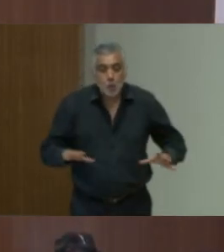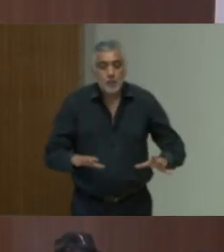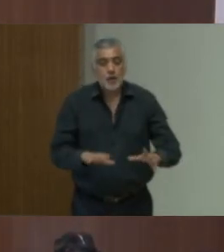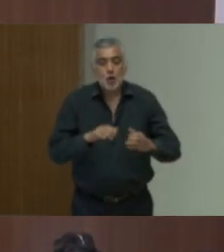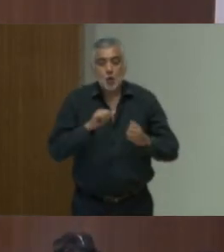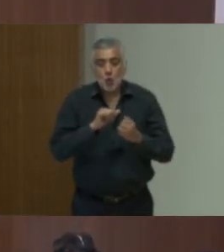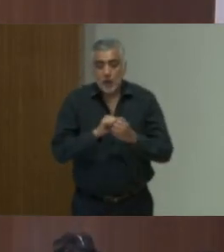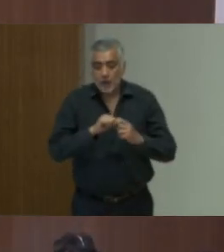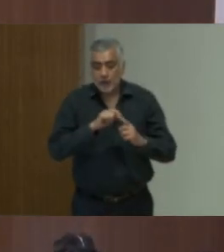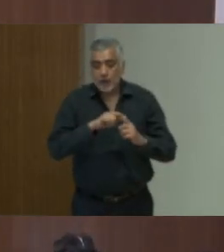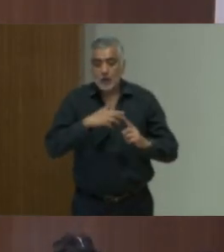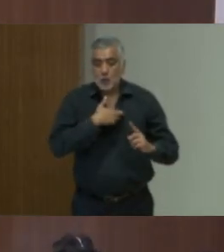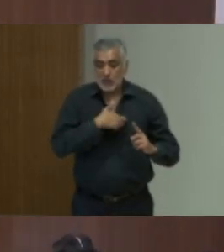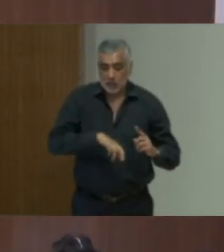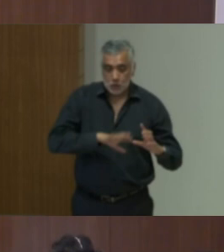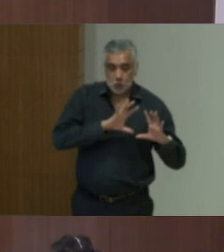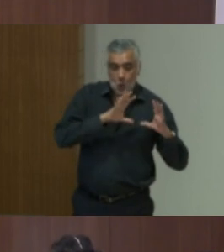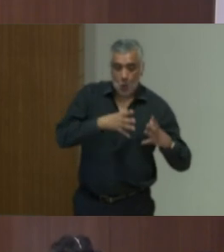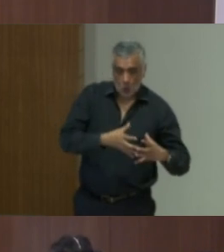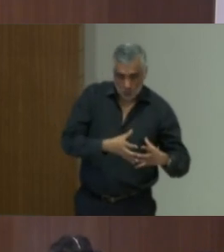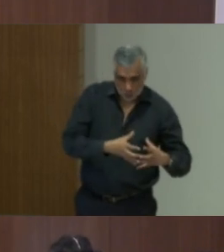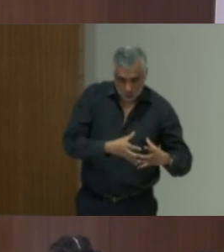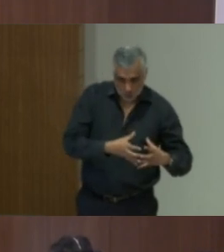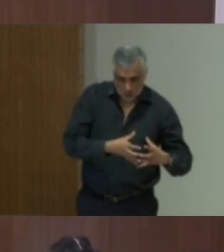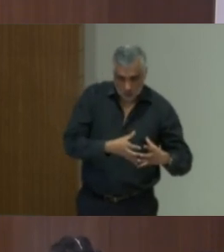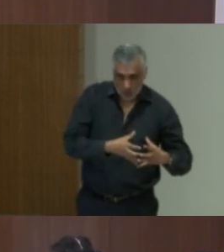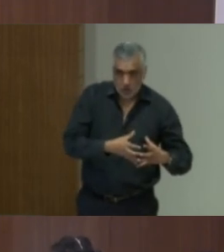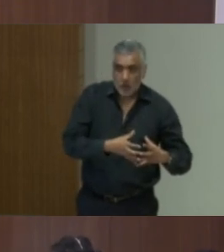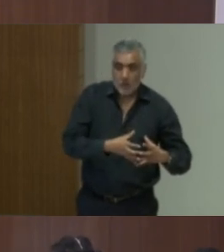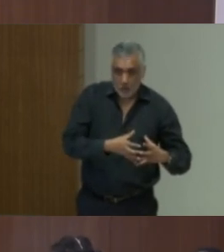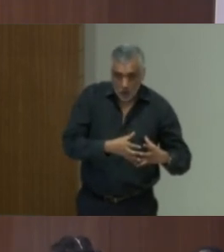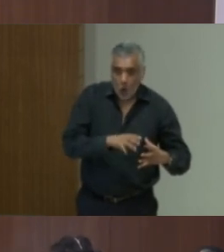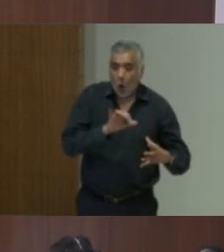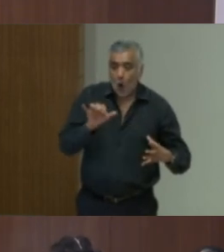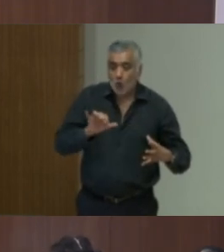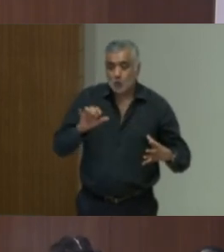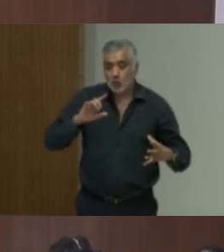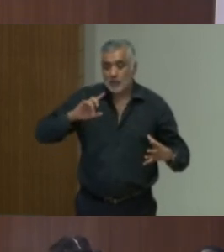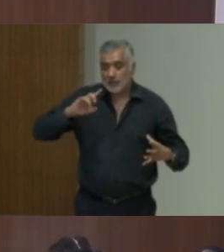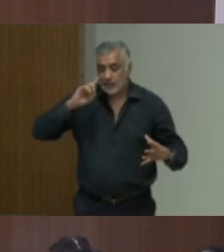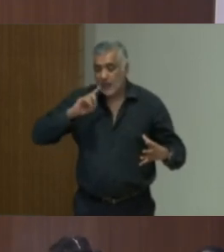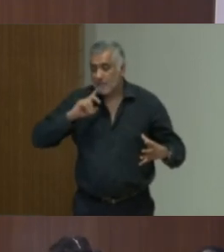not just to include people who are blind or who are deaf, but also people with intellectual disabilities